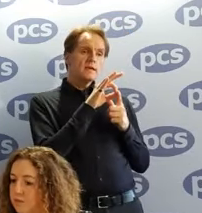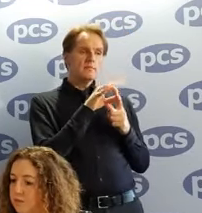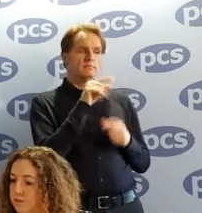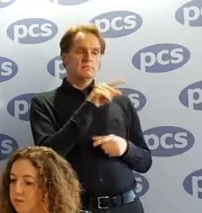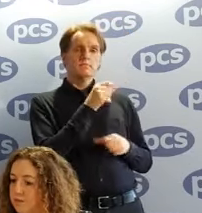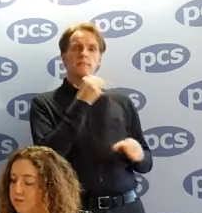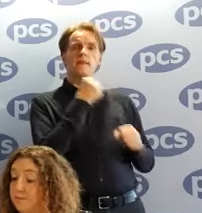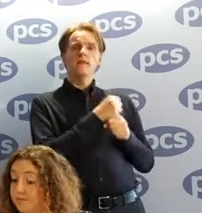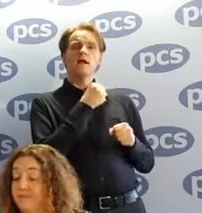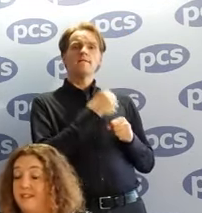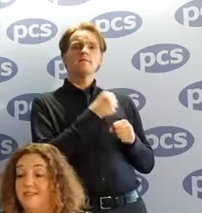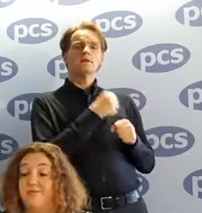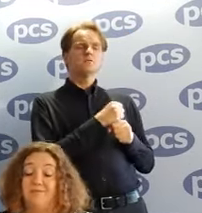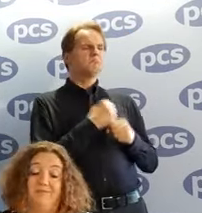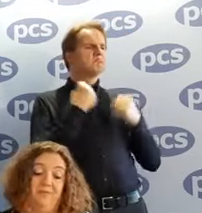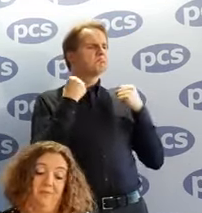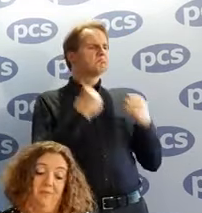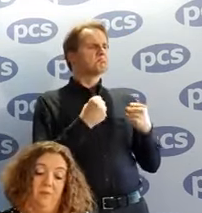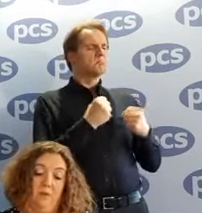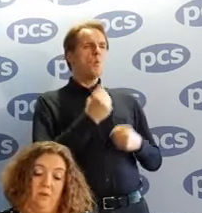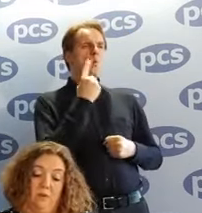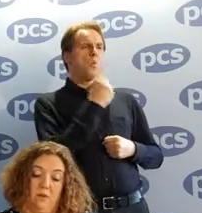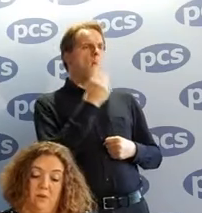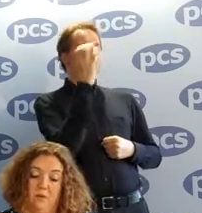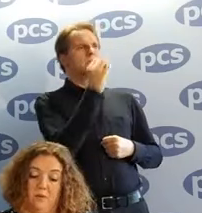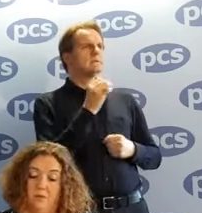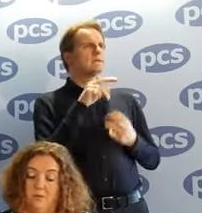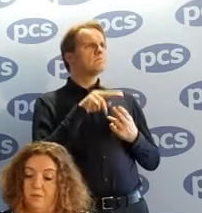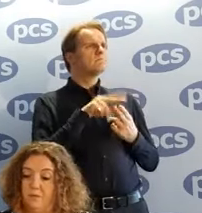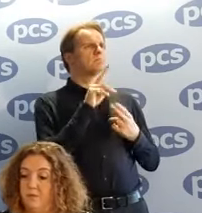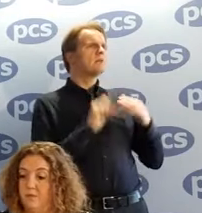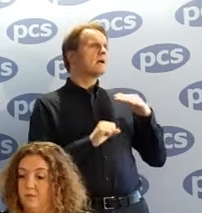had a rigid 1% pay cap and what we're seeking to do, and this is important to